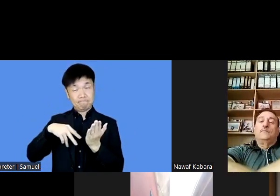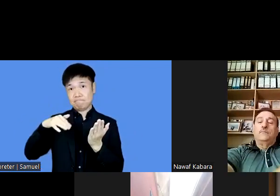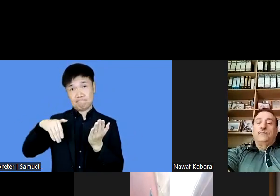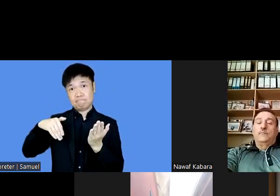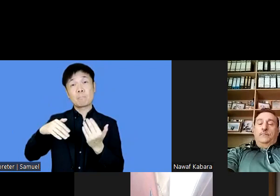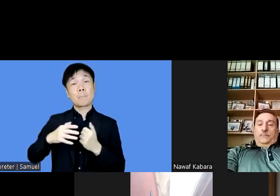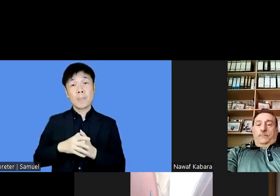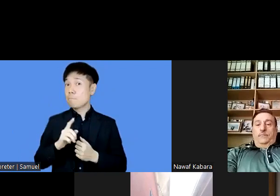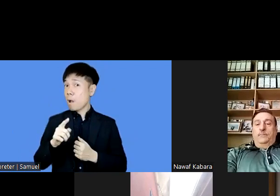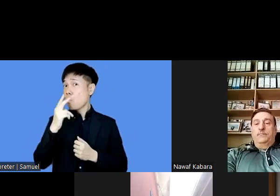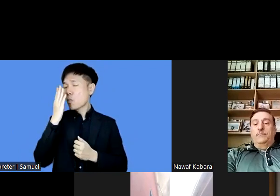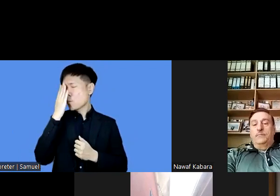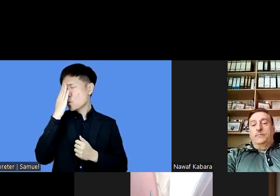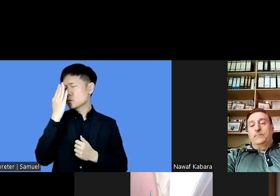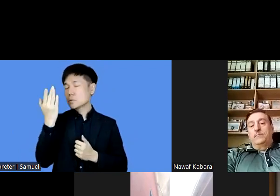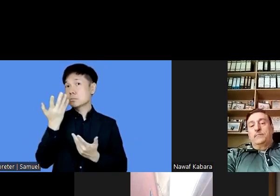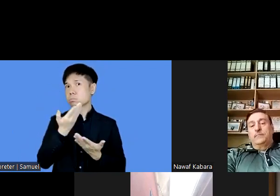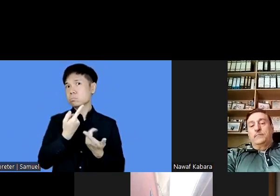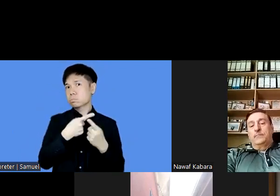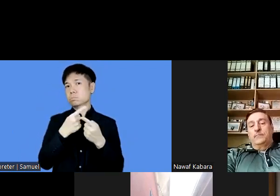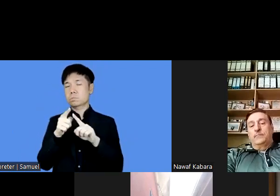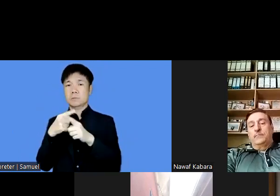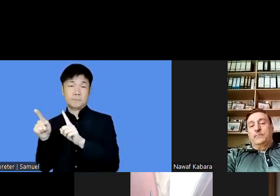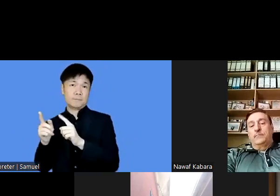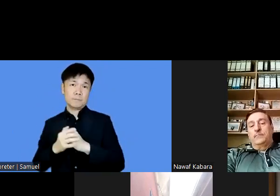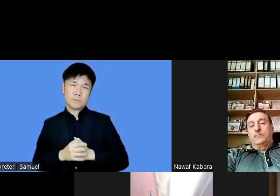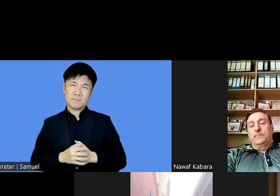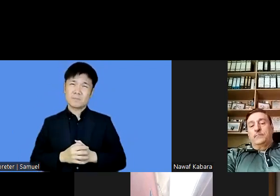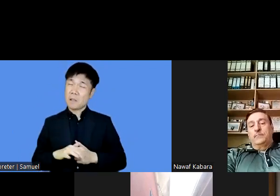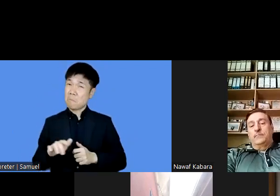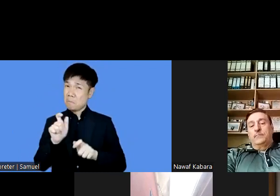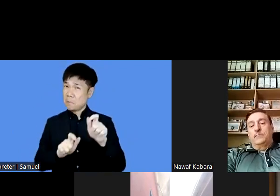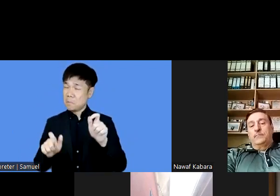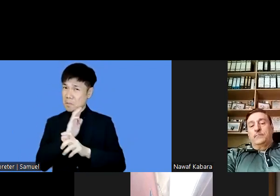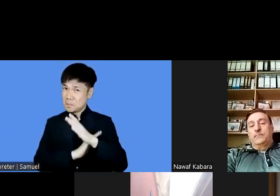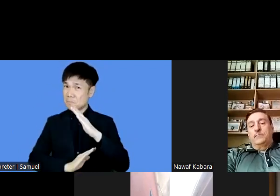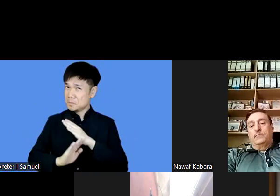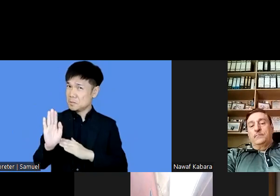events as such is that because of their disabilities, the persons with disabilities do not access